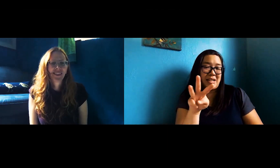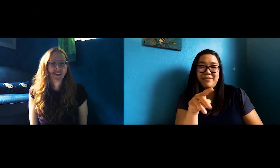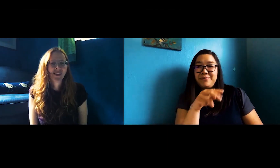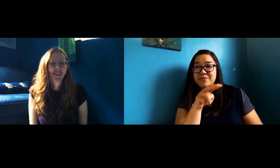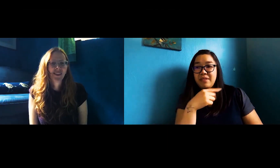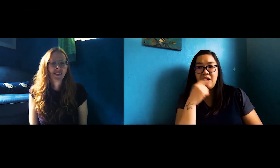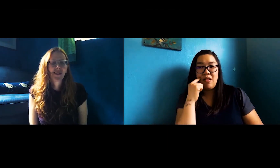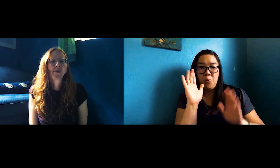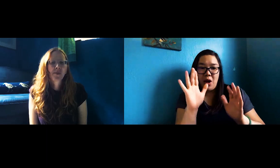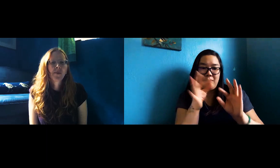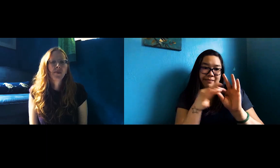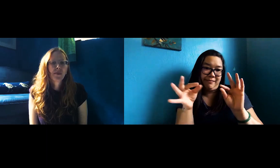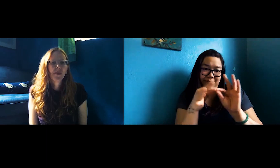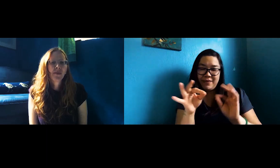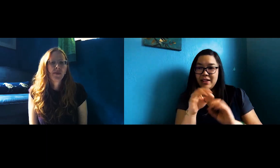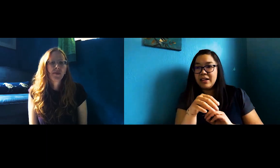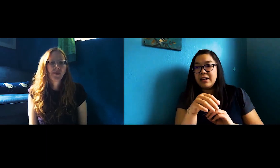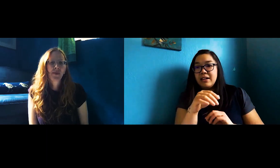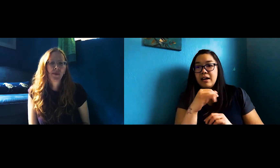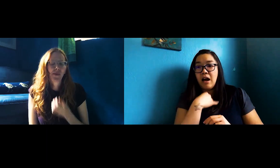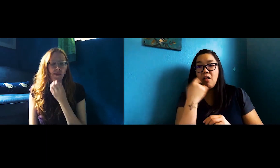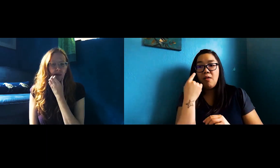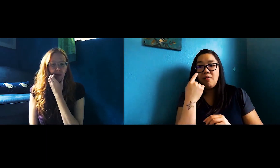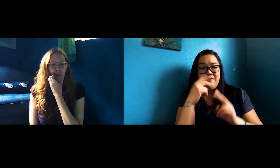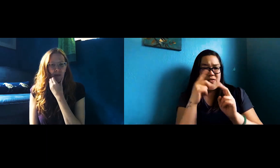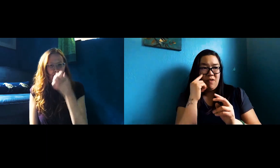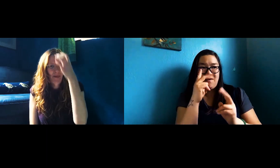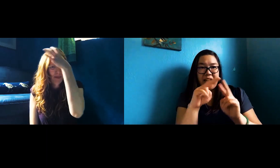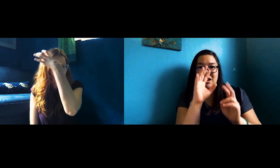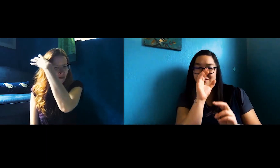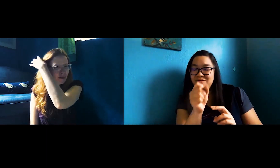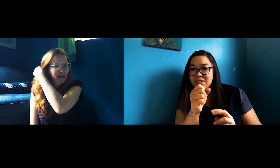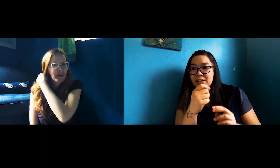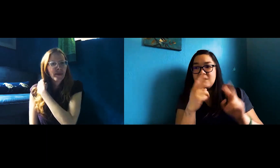On your website, I saw your anthem, and I thought it was intriguing.